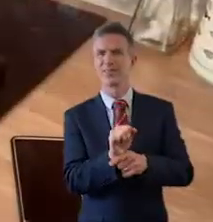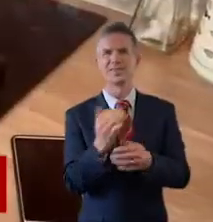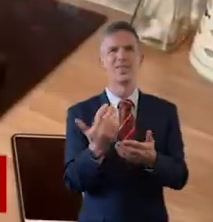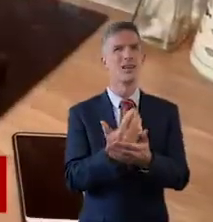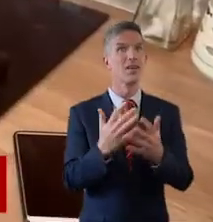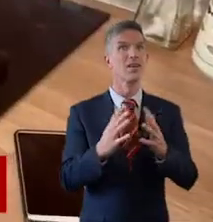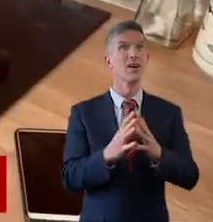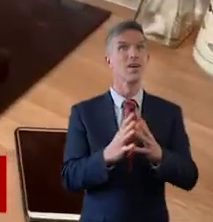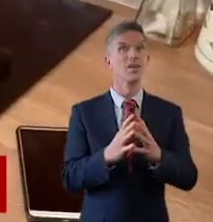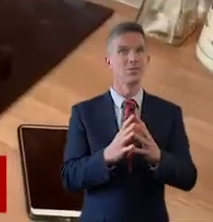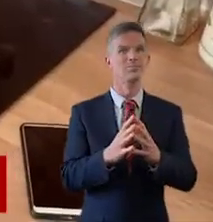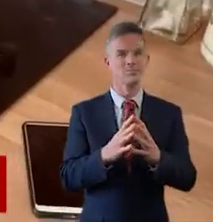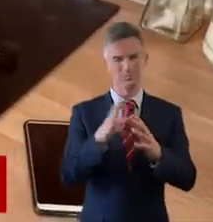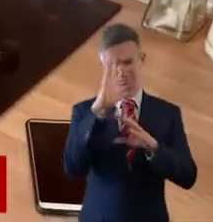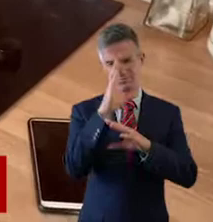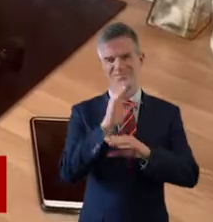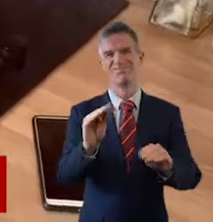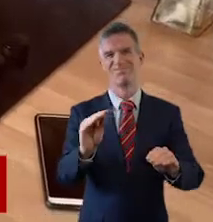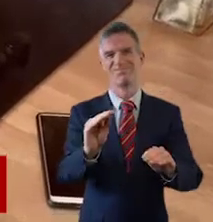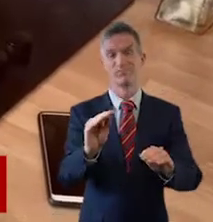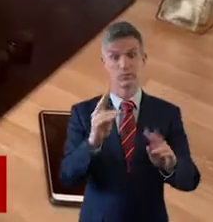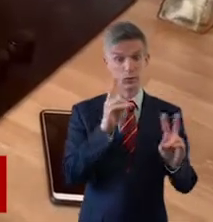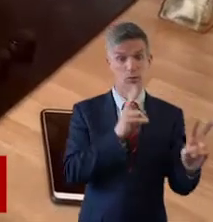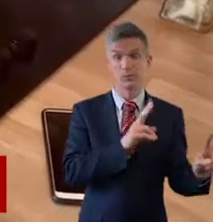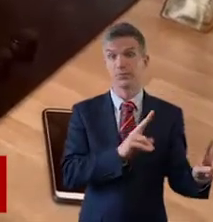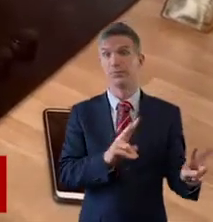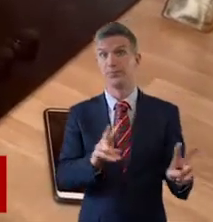Distraction is one of the biggest causes of accidental kitchen fires.